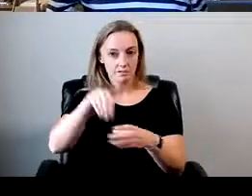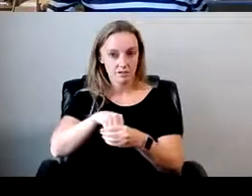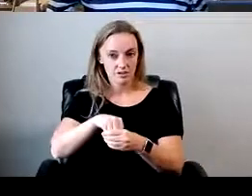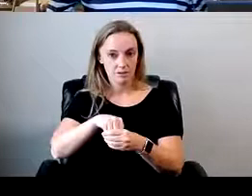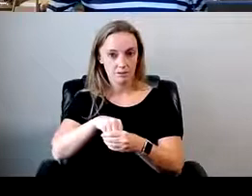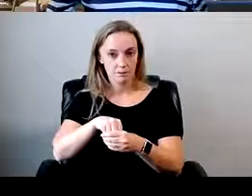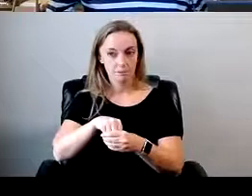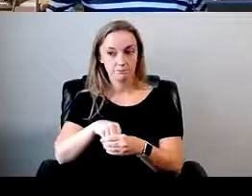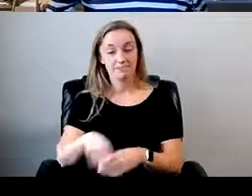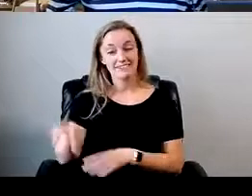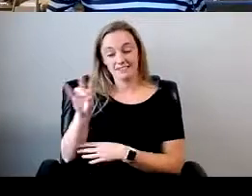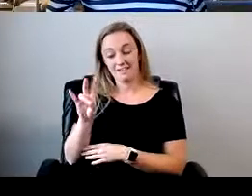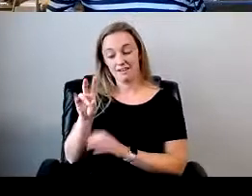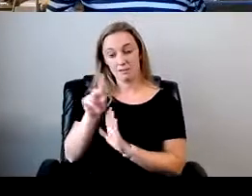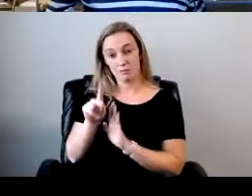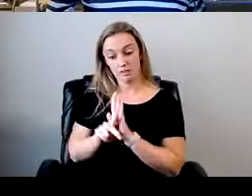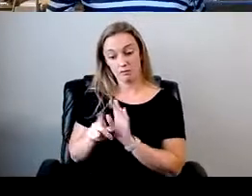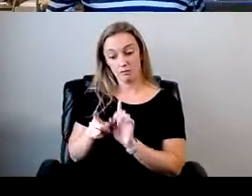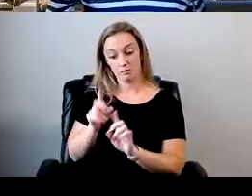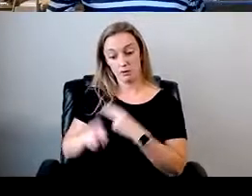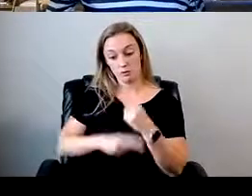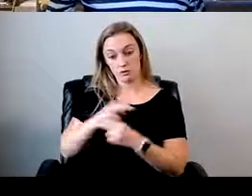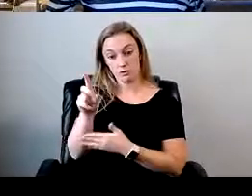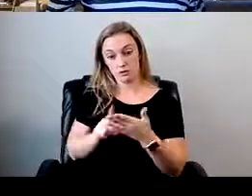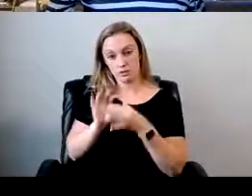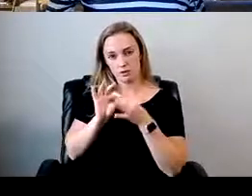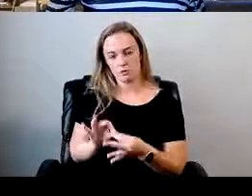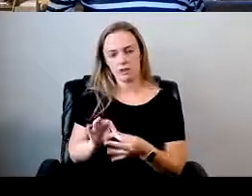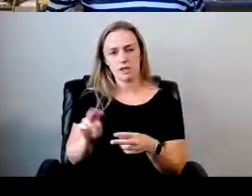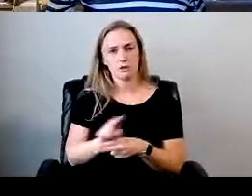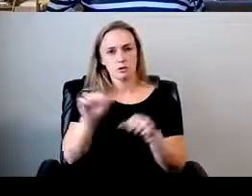The seven principles of universal design relate to the usability and adaptability